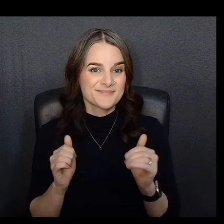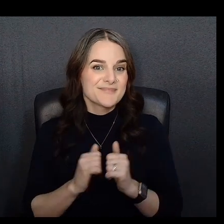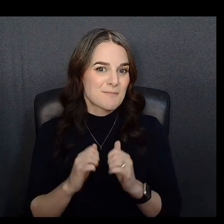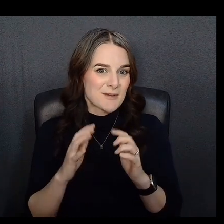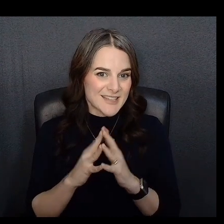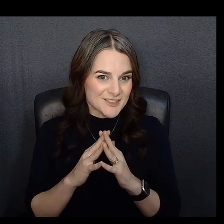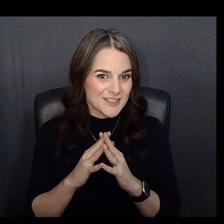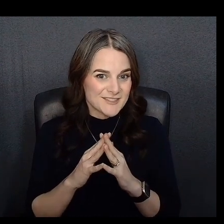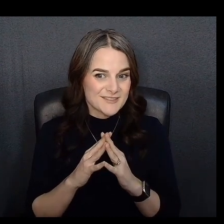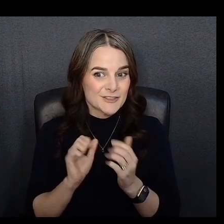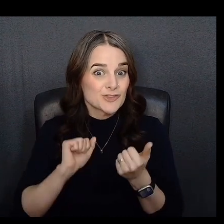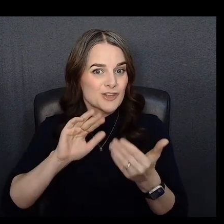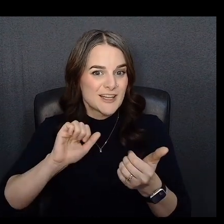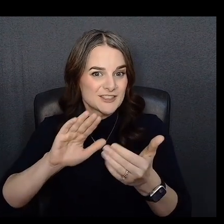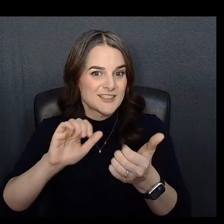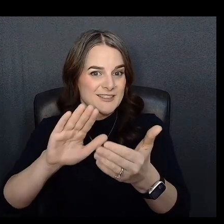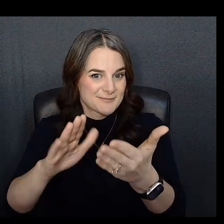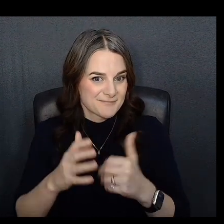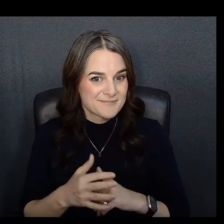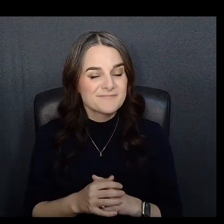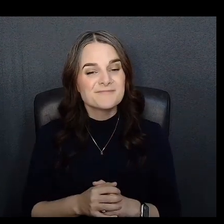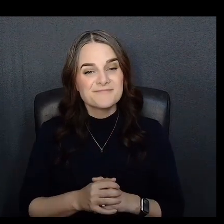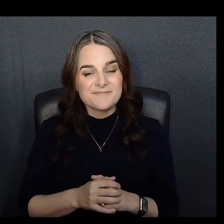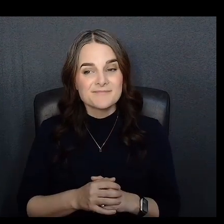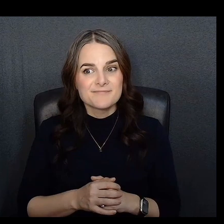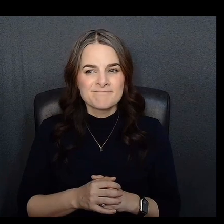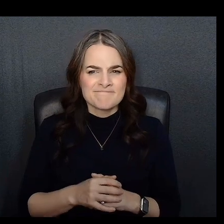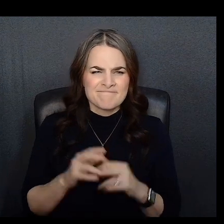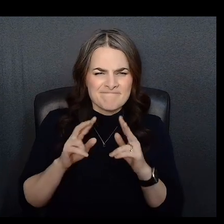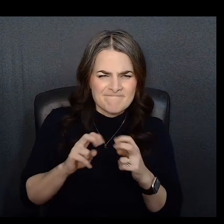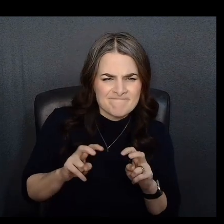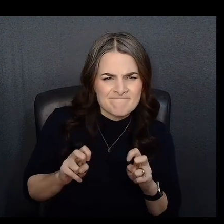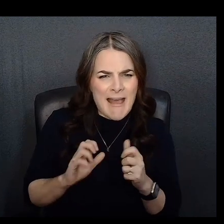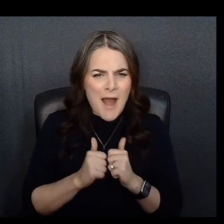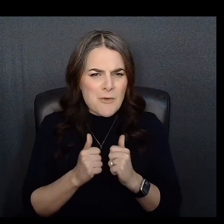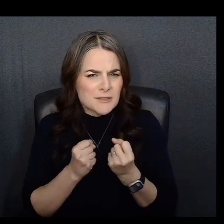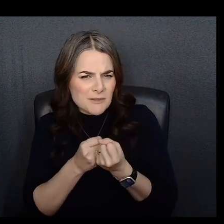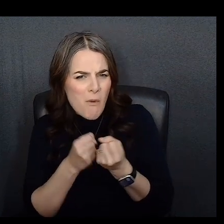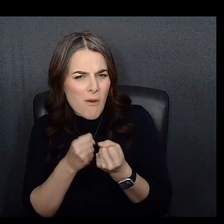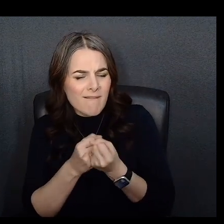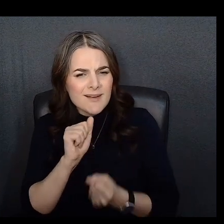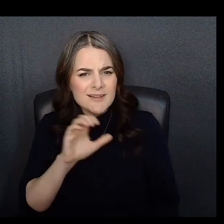So looking at how we can support AAC users, especially emergent communicators,